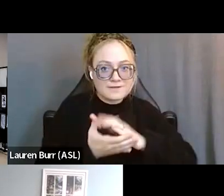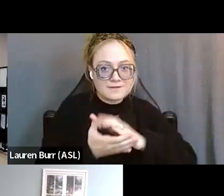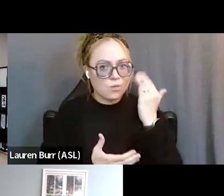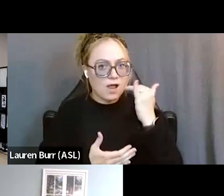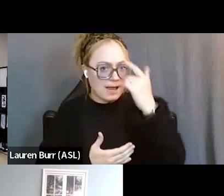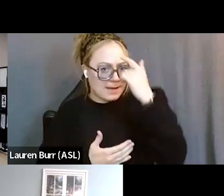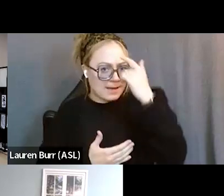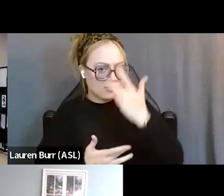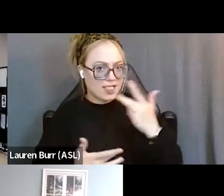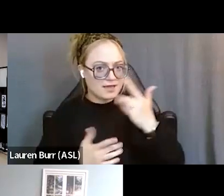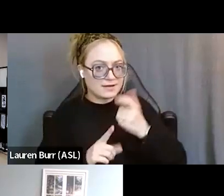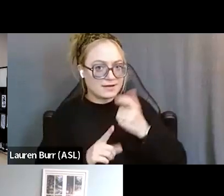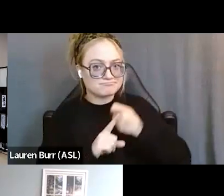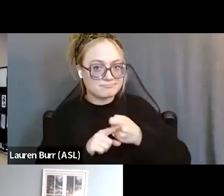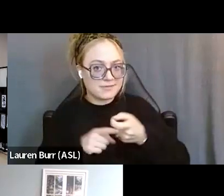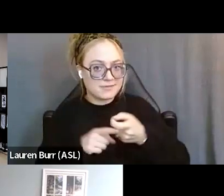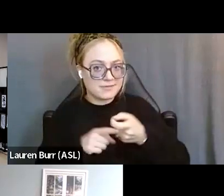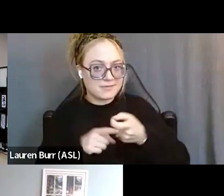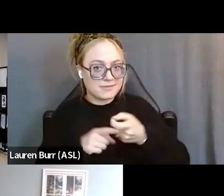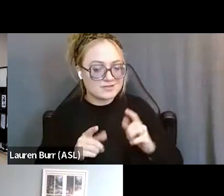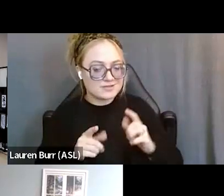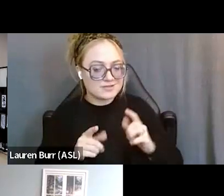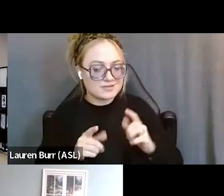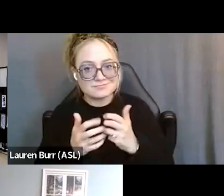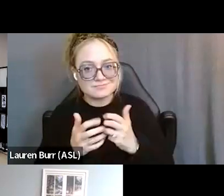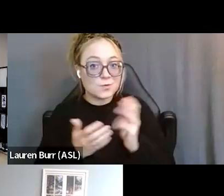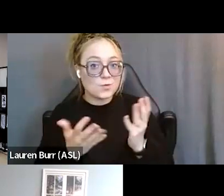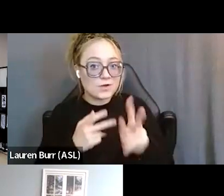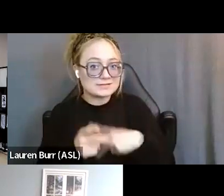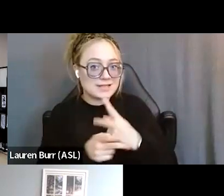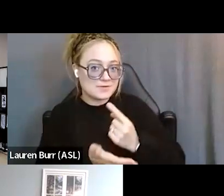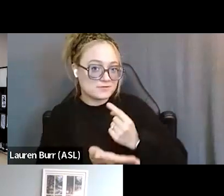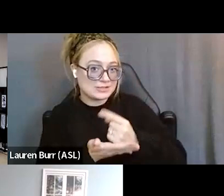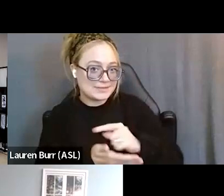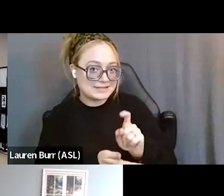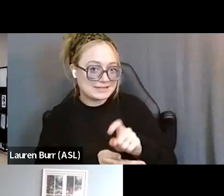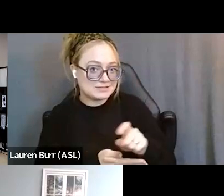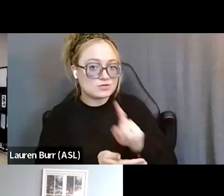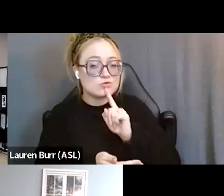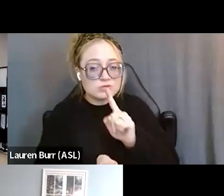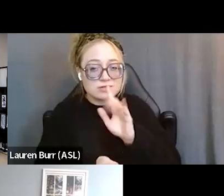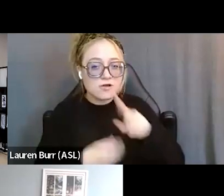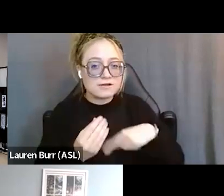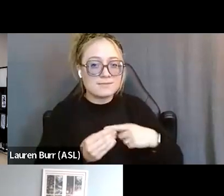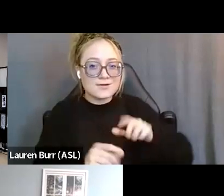is highly related to what type of treatment they think isn't good, right? So really talking about beliefs and seeing if you can